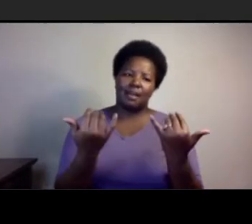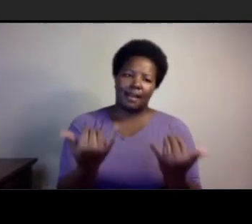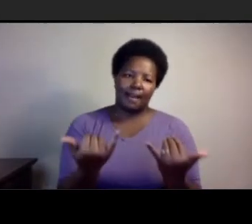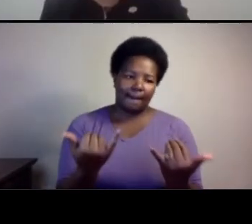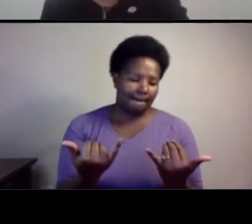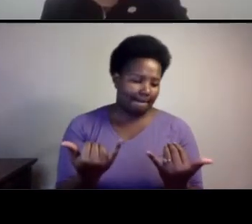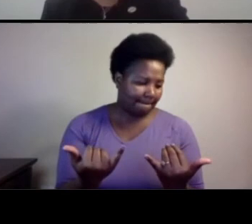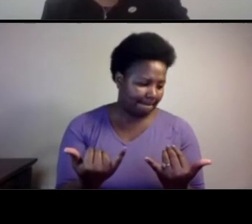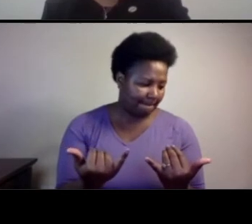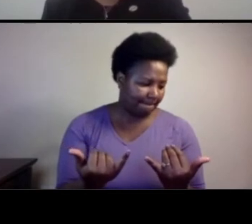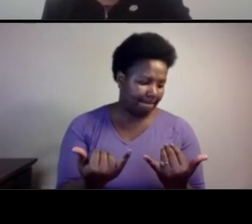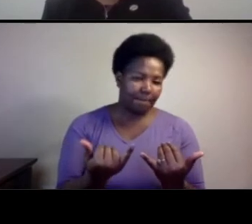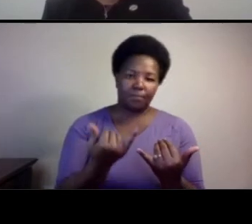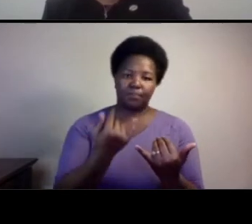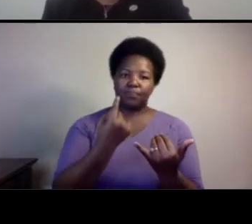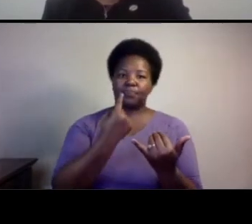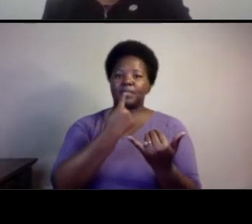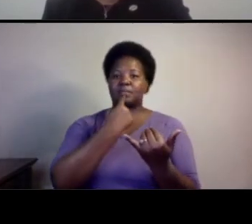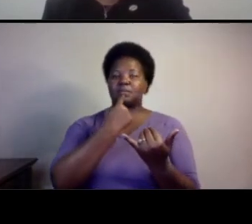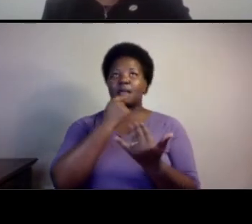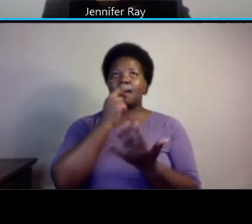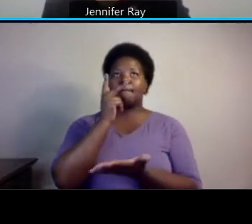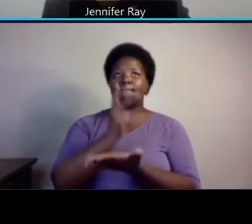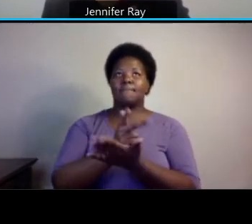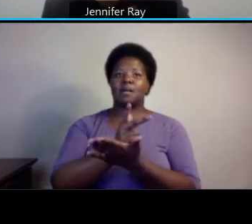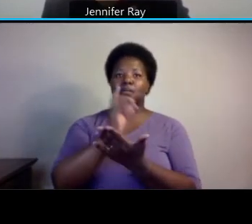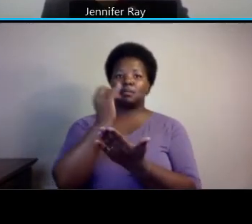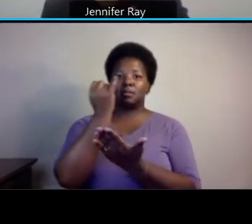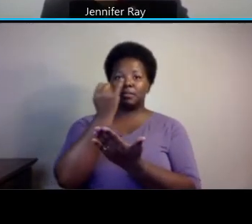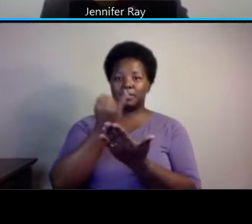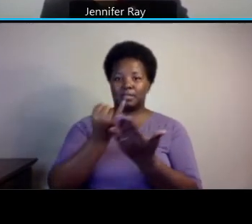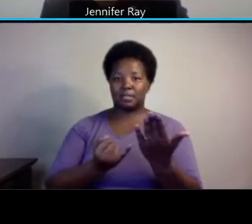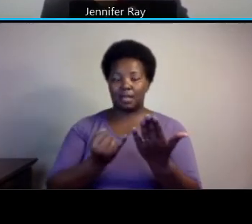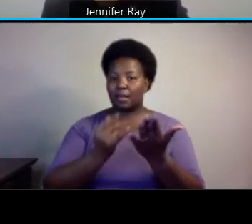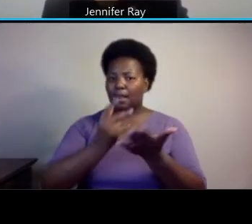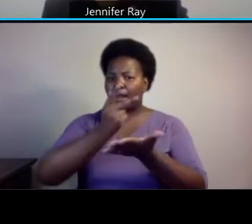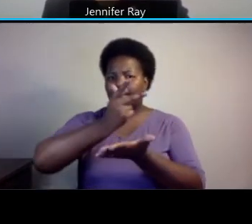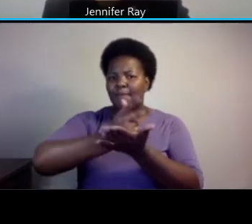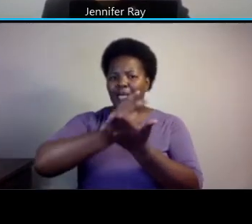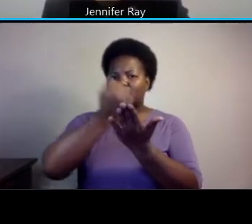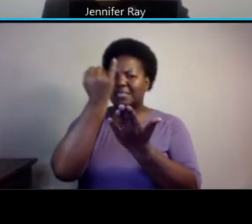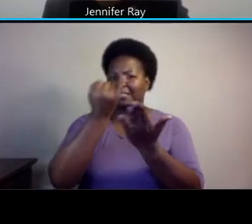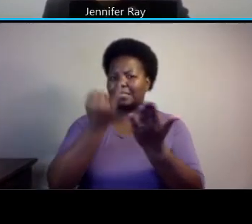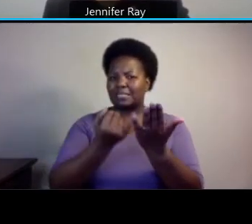park design asking about some amenities for the park design are there any opportunities for a set